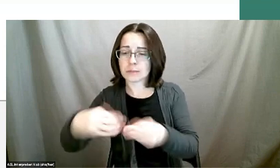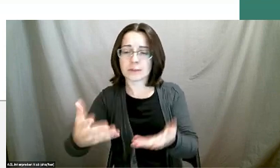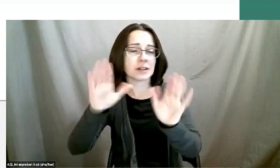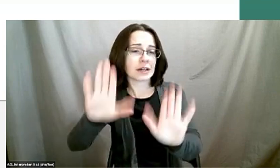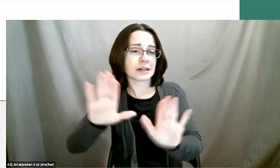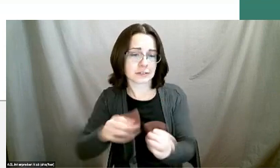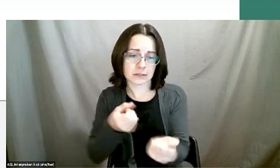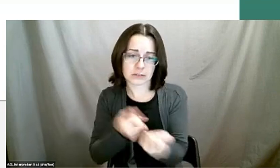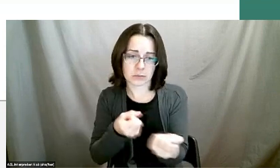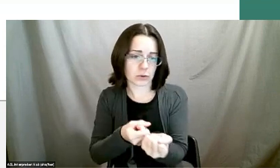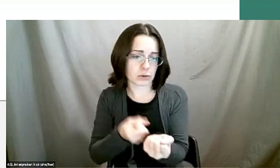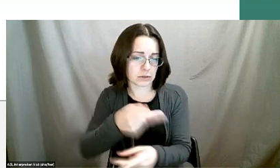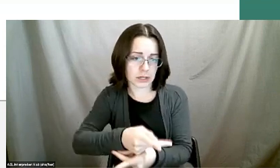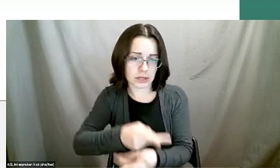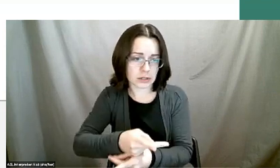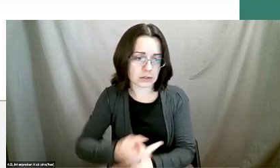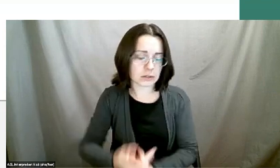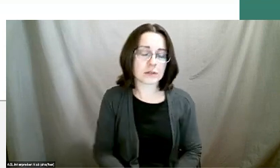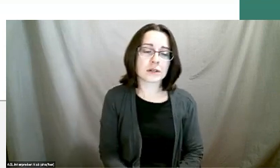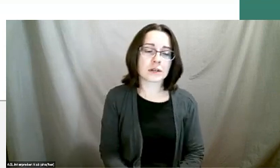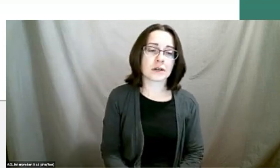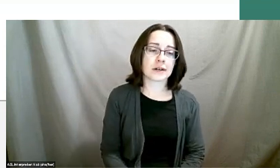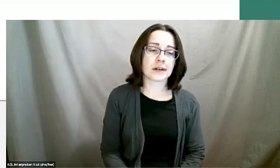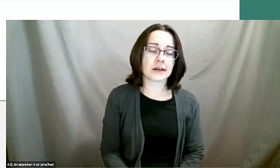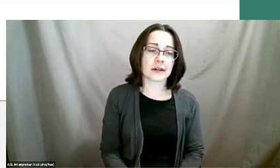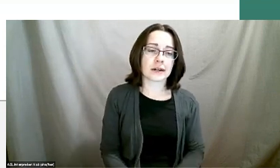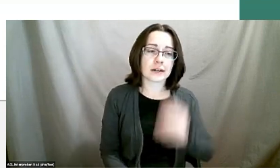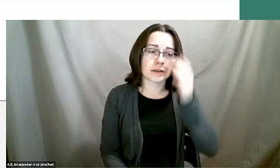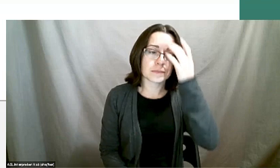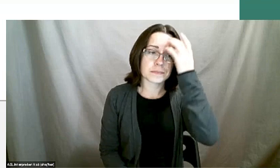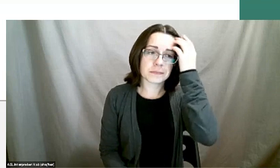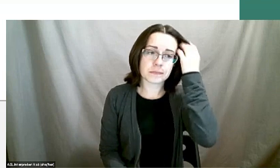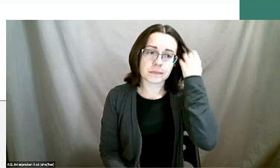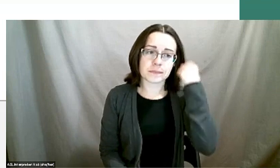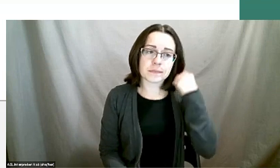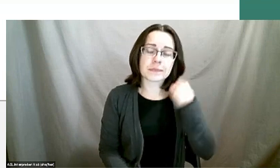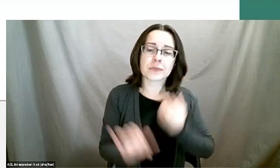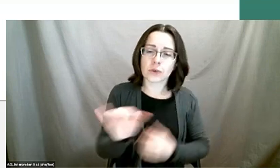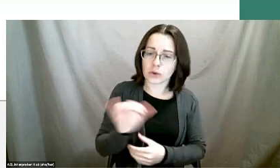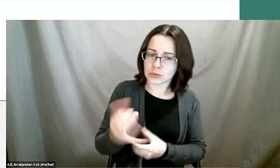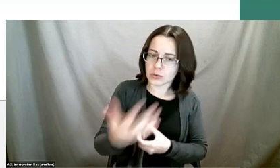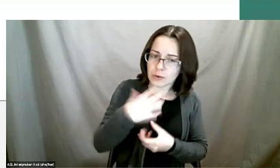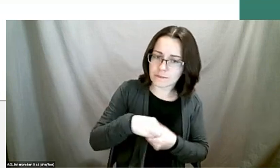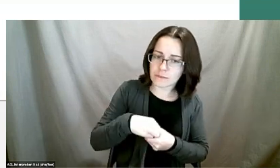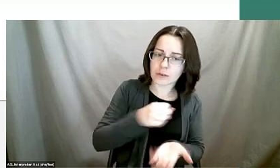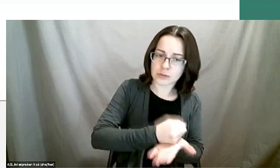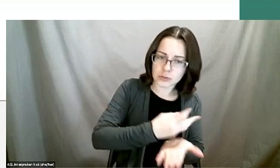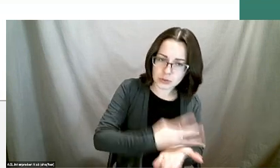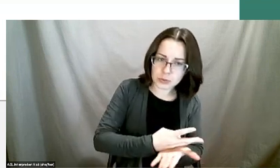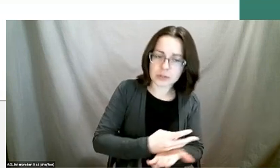We involve our social worker and our nurse practitioner.